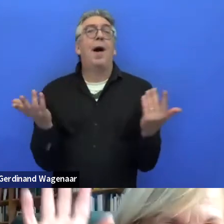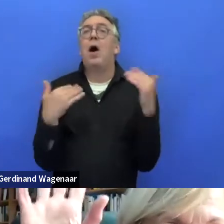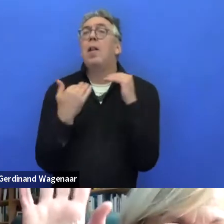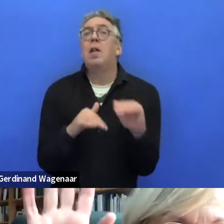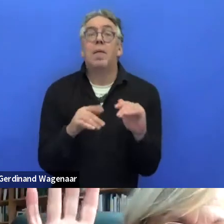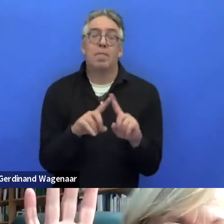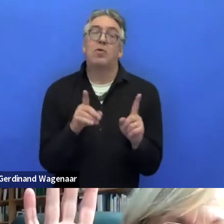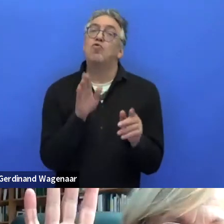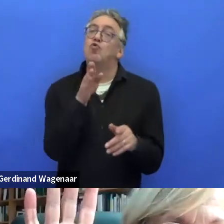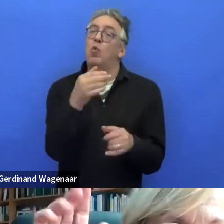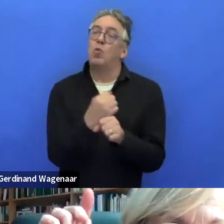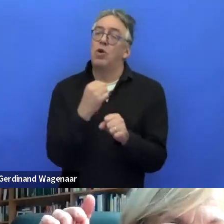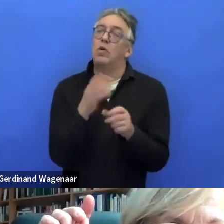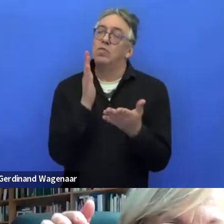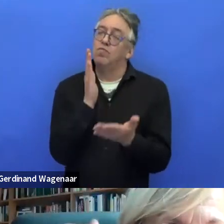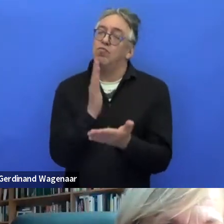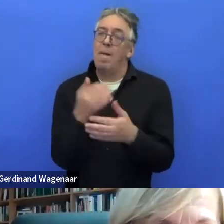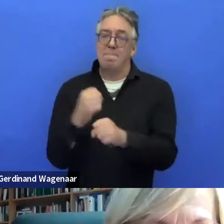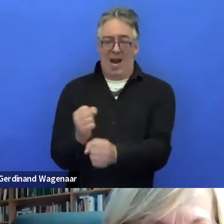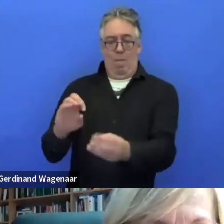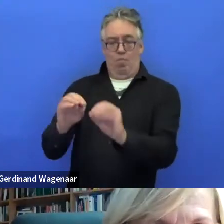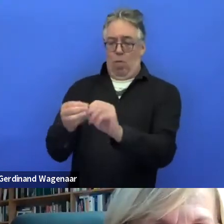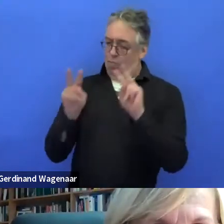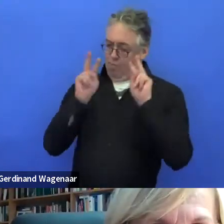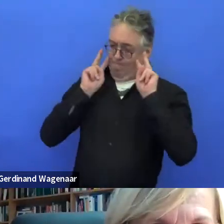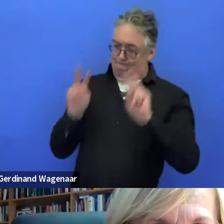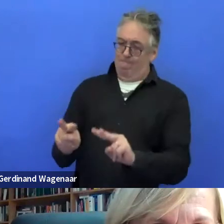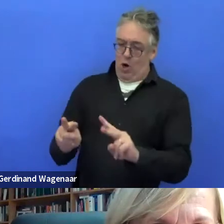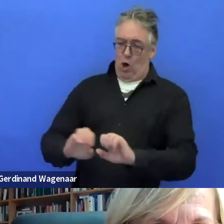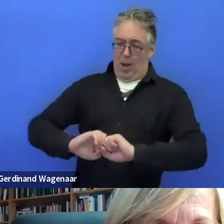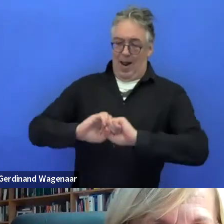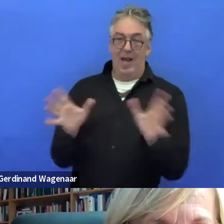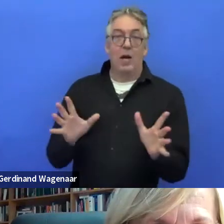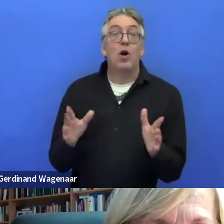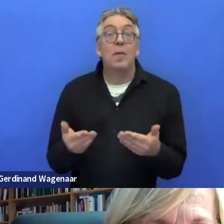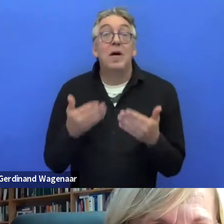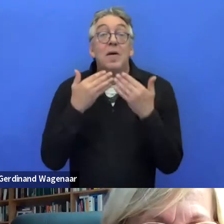and attention to these issues. And I'm happy you put your camera on, Marta, to come back.